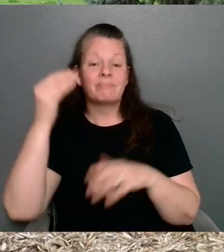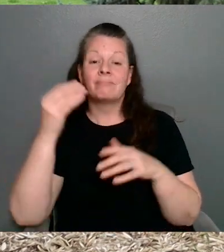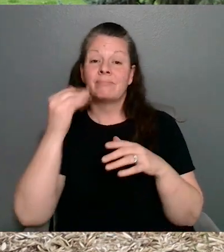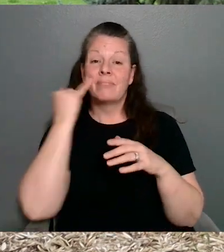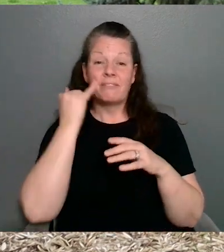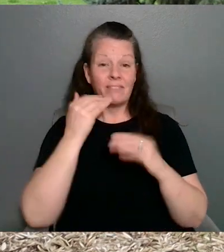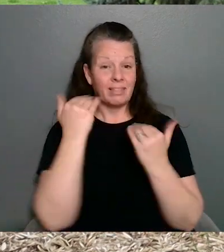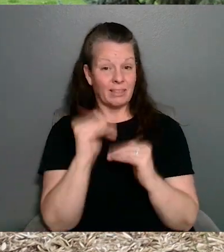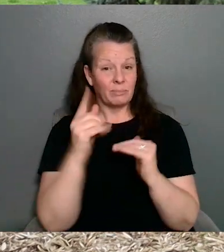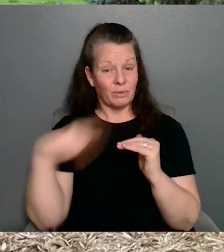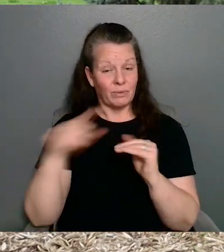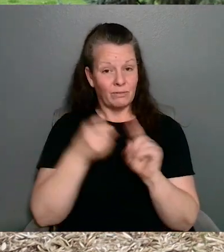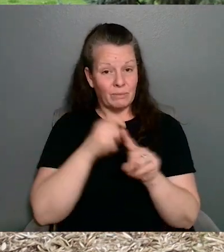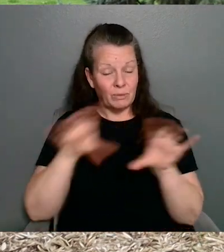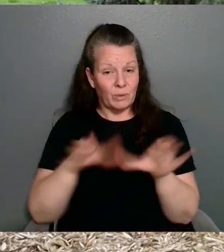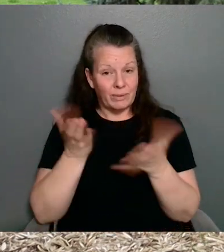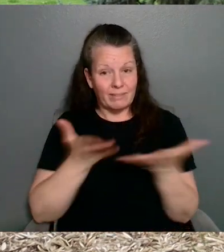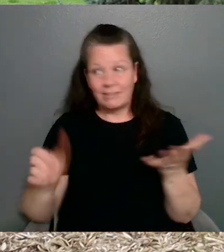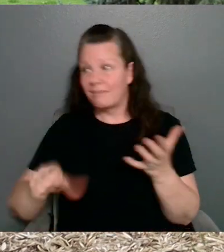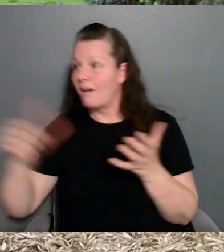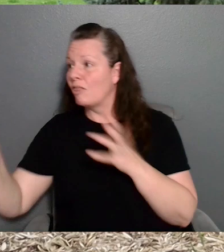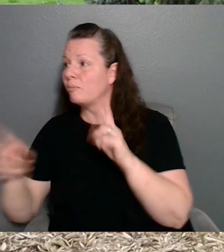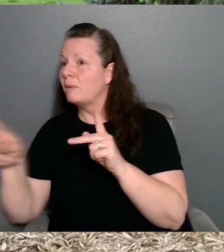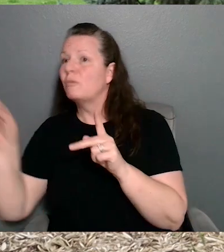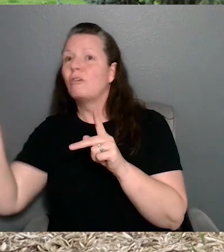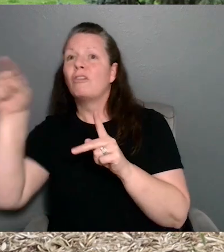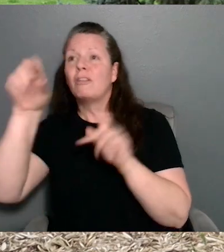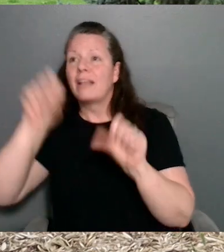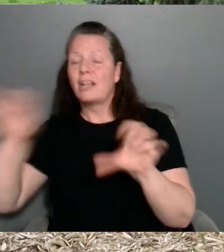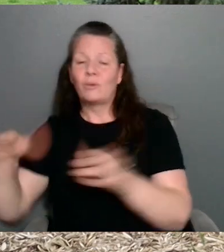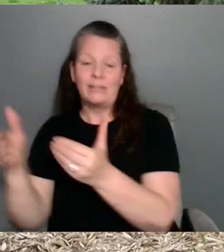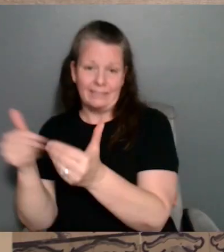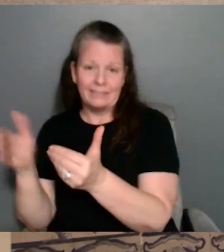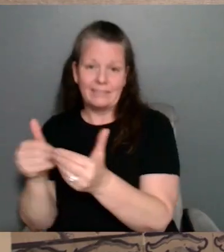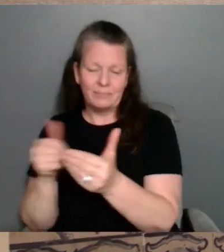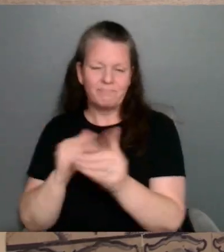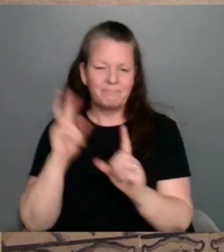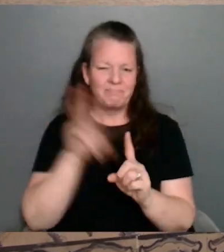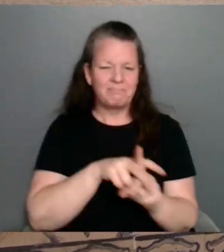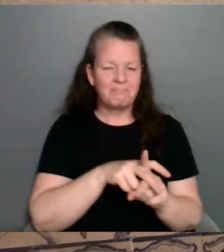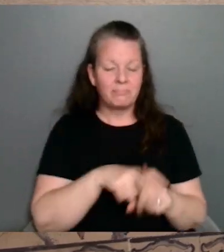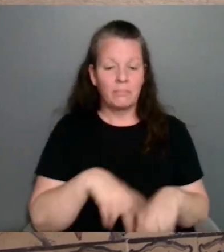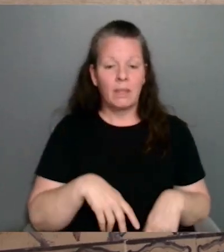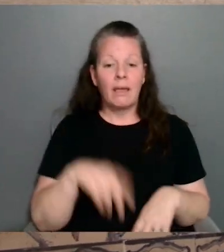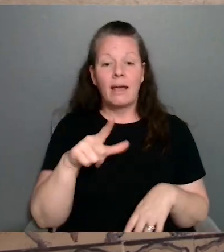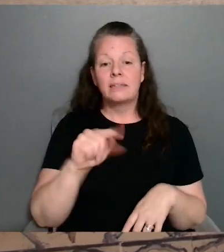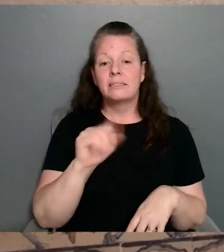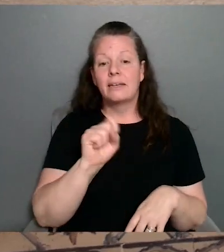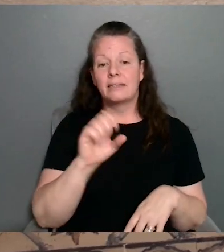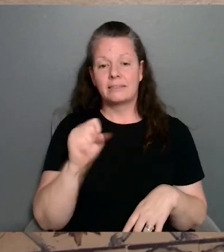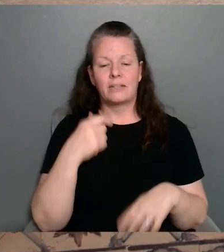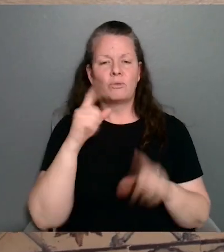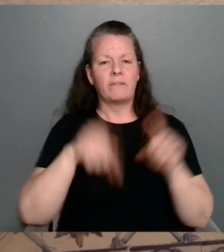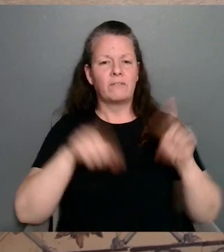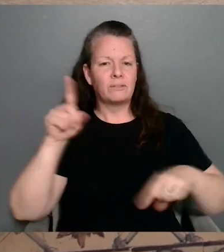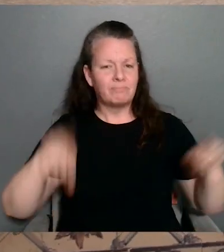as long as it prevents you from doing things that most other people can do easily. LTSS refers to a variety of services